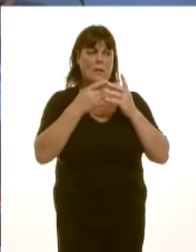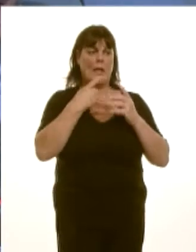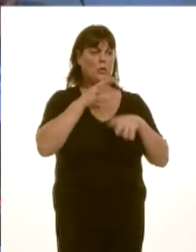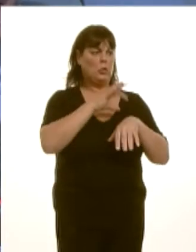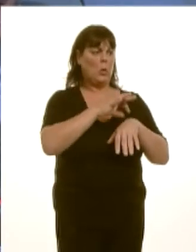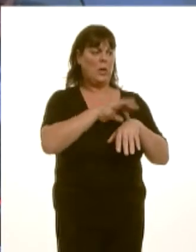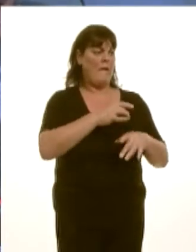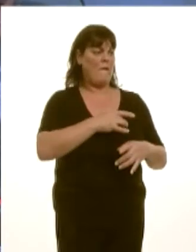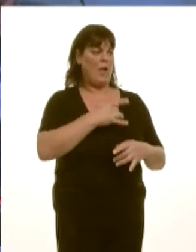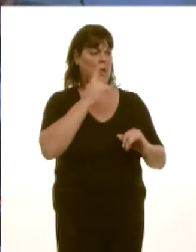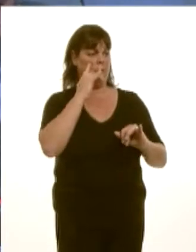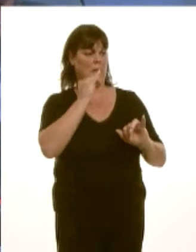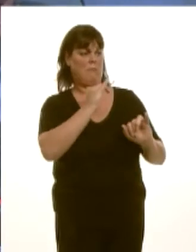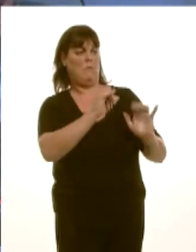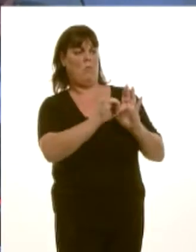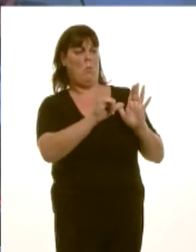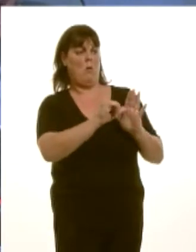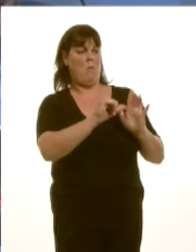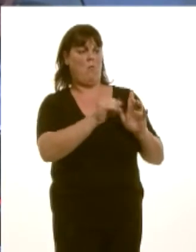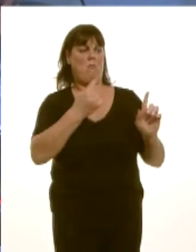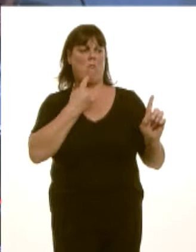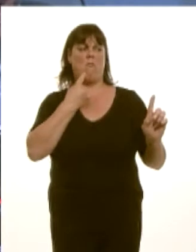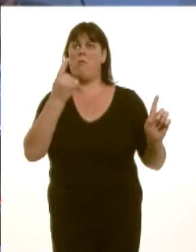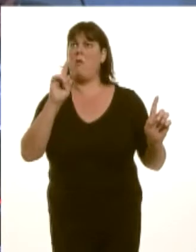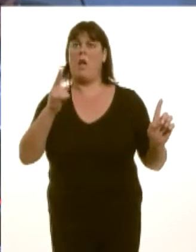voice a concern without reproach’. Andrew R.T.